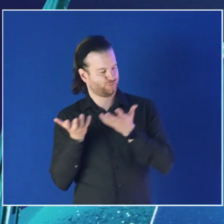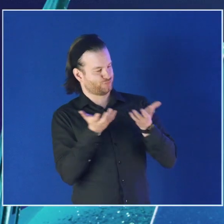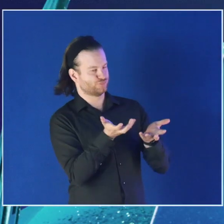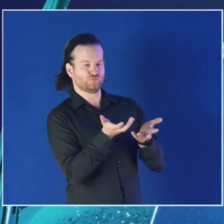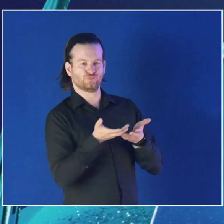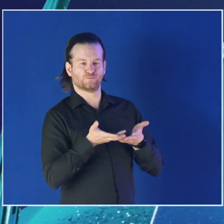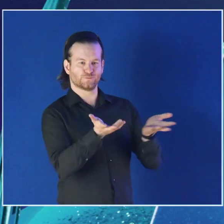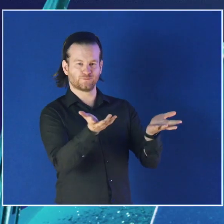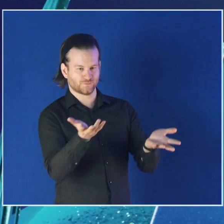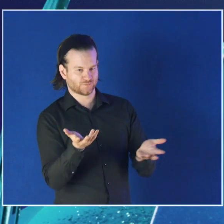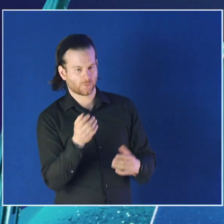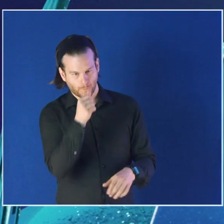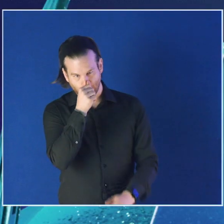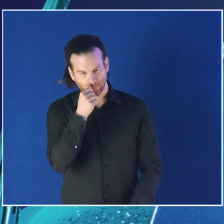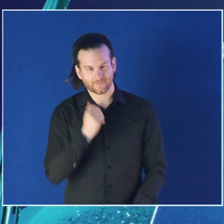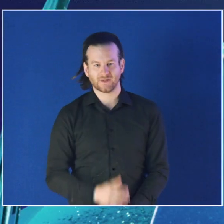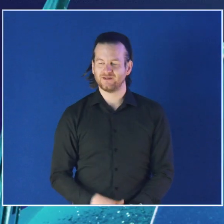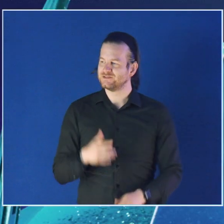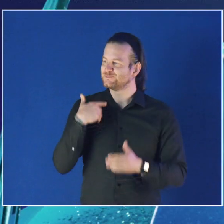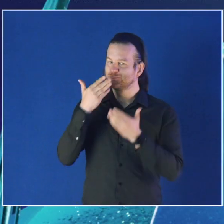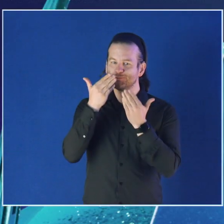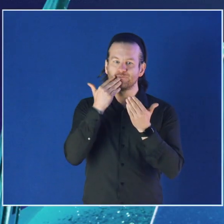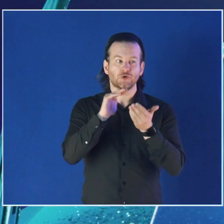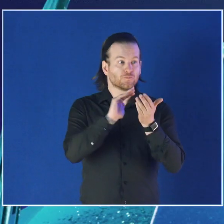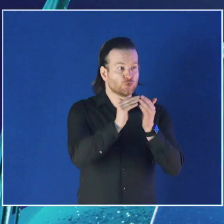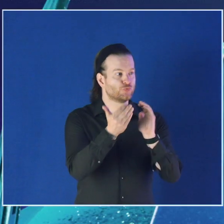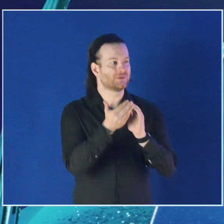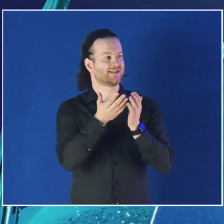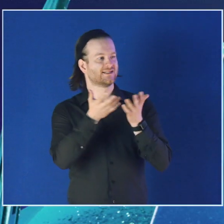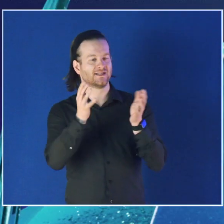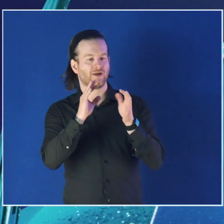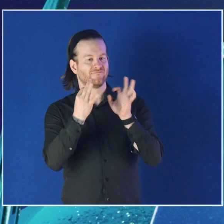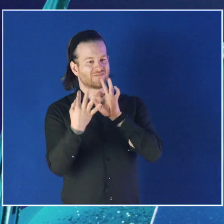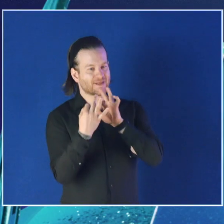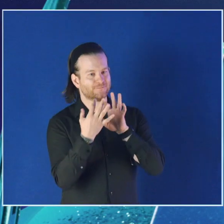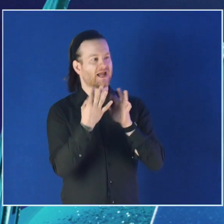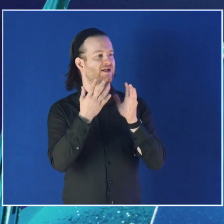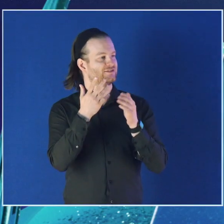Thank you for the community, for your feedback. Enjoy the summit.